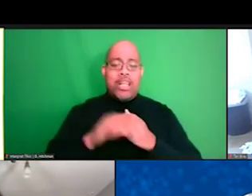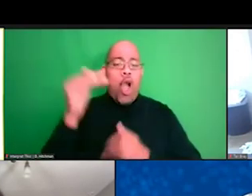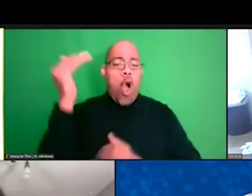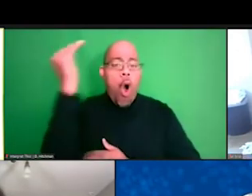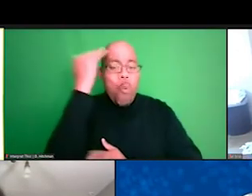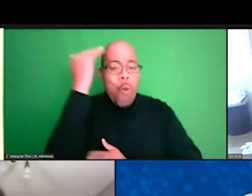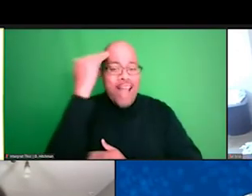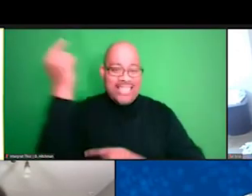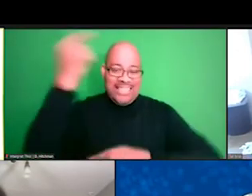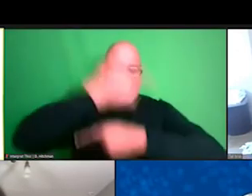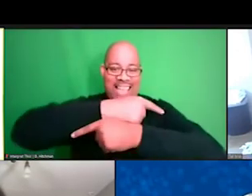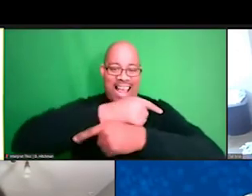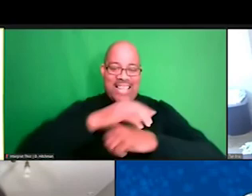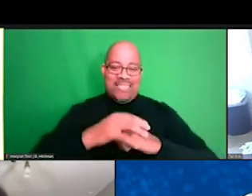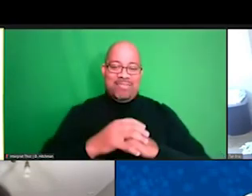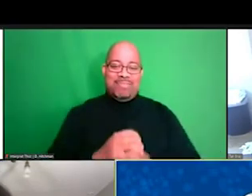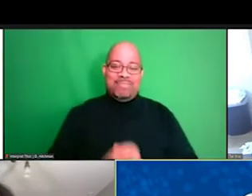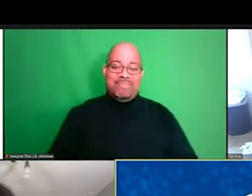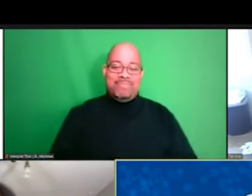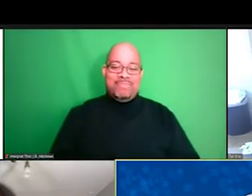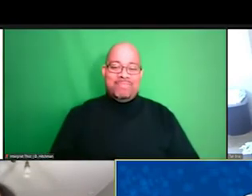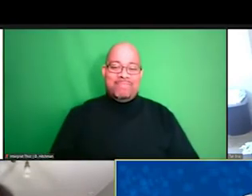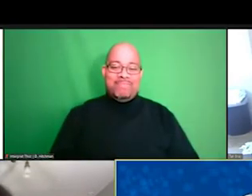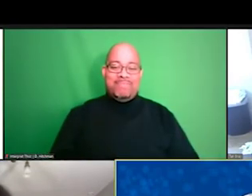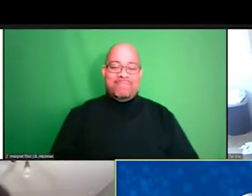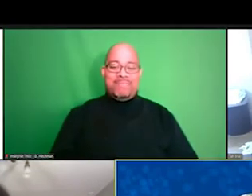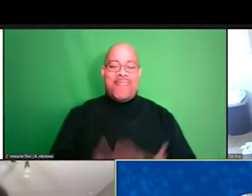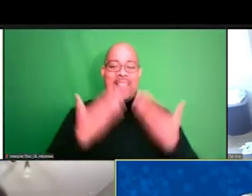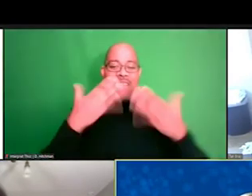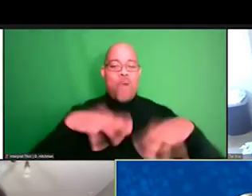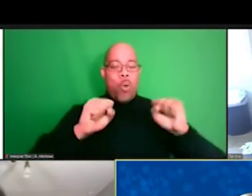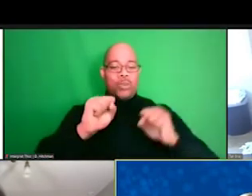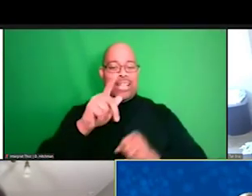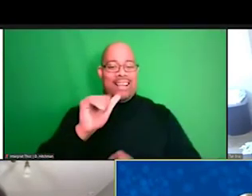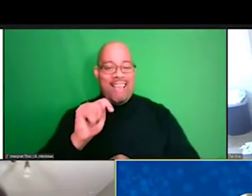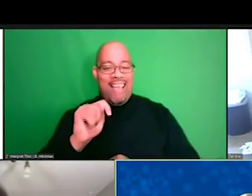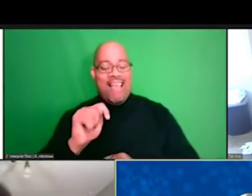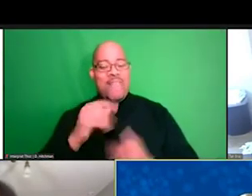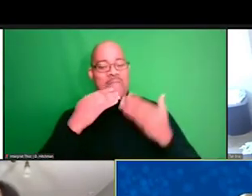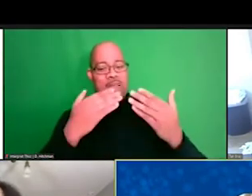Thank you for hosting, Kat. >> TALI BRAY: Thank you, Kat. Bye bye.